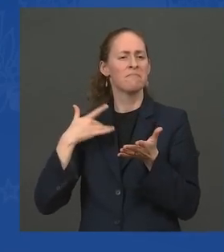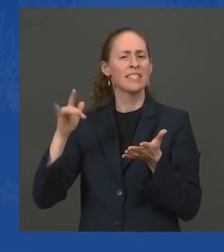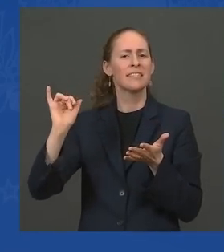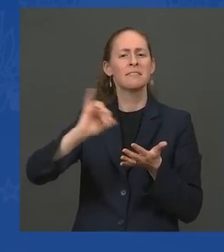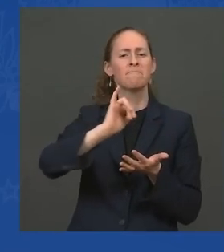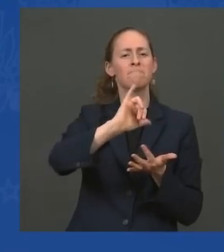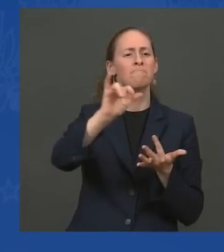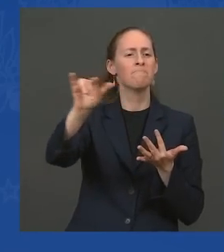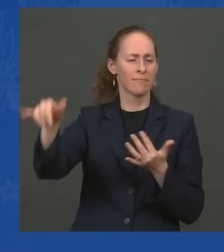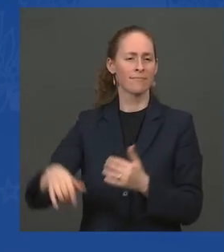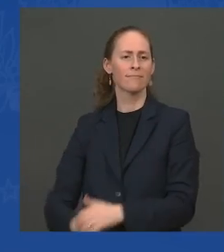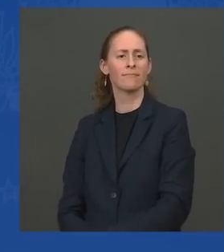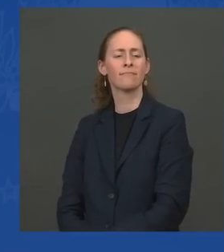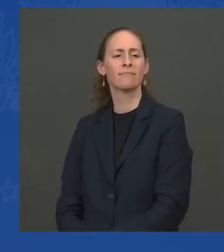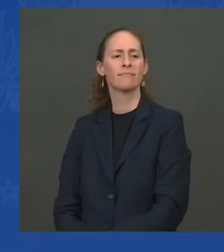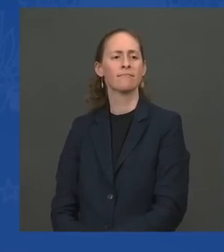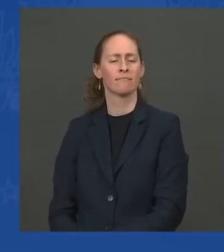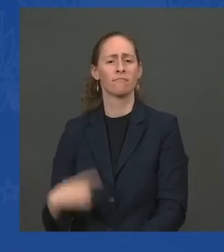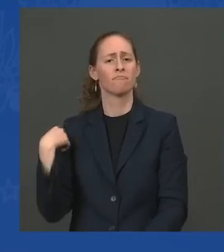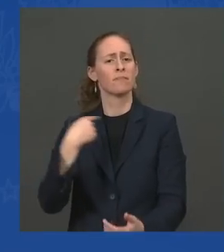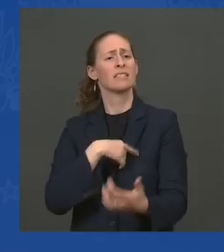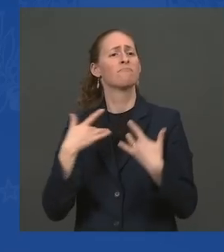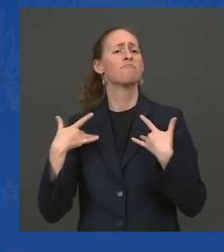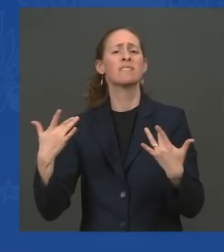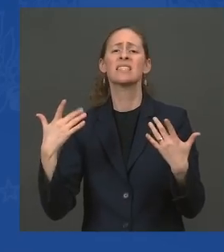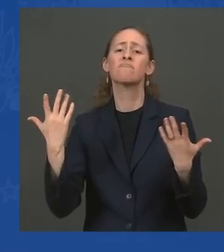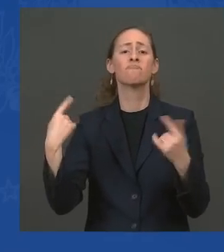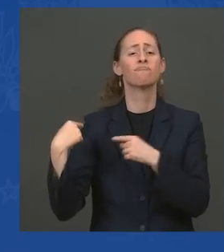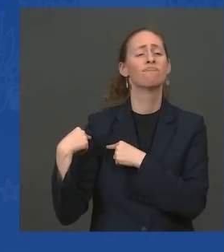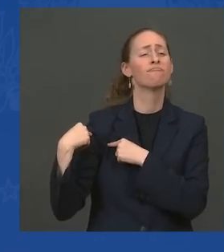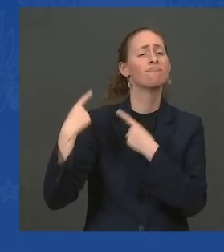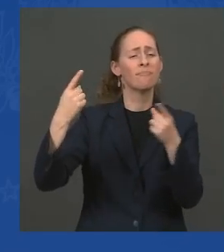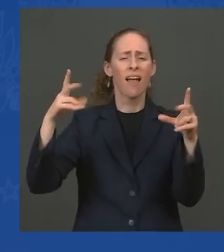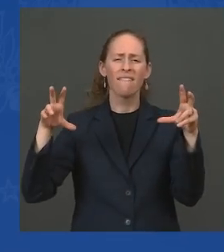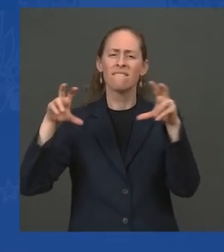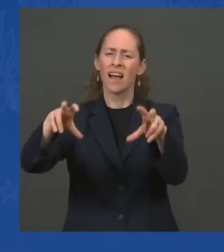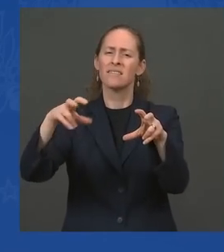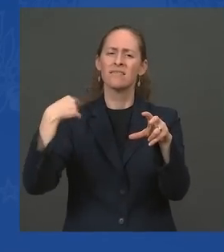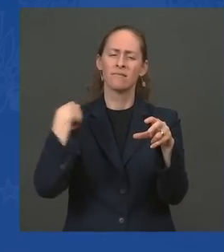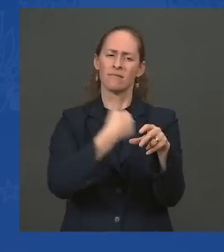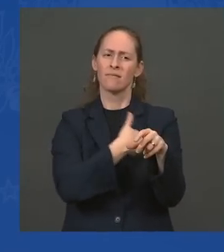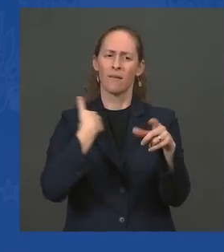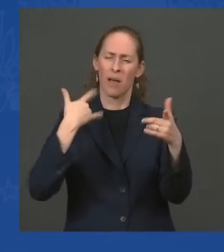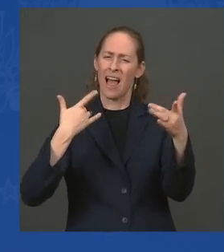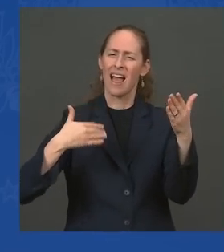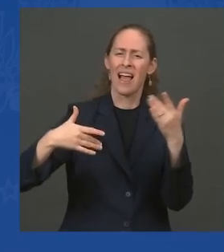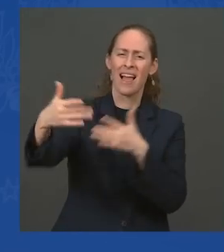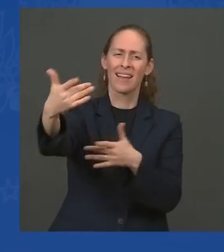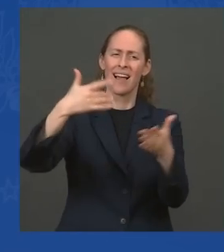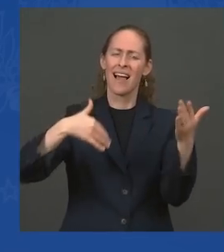because we invested in our people, we invested in ourselves. But something went wrong along the way: